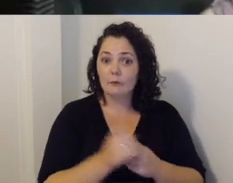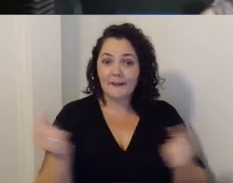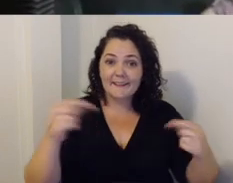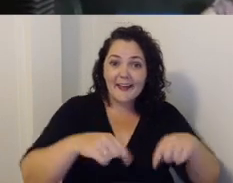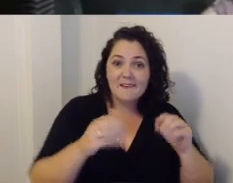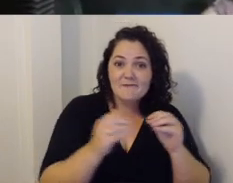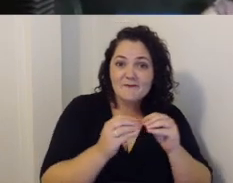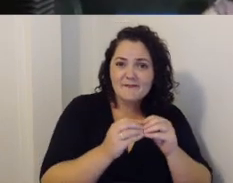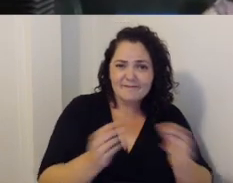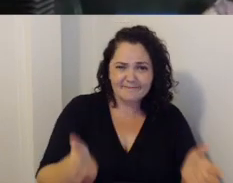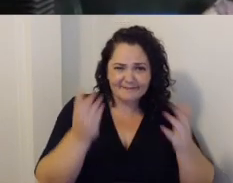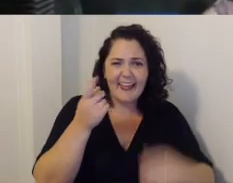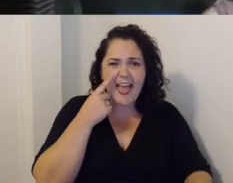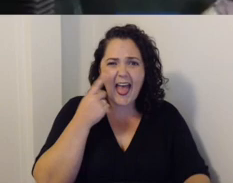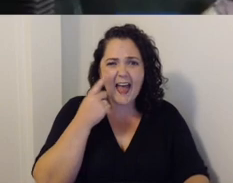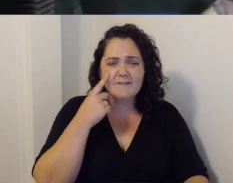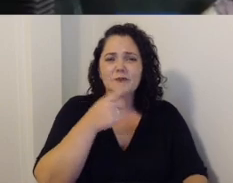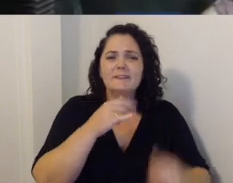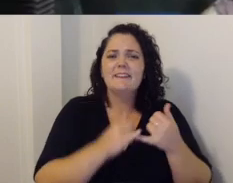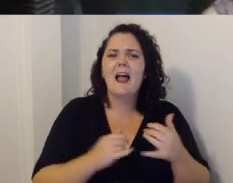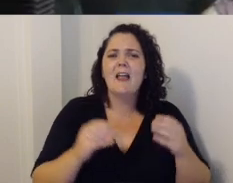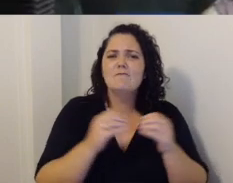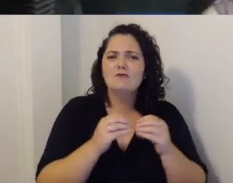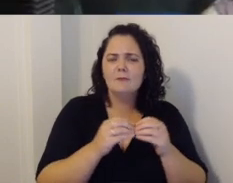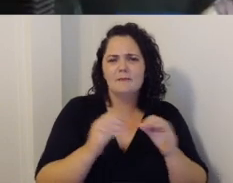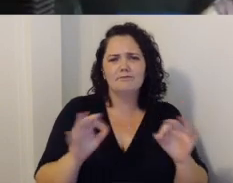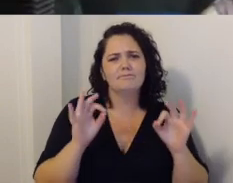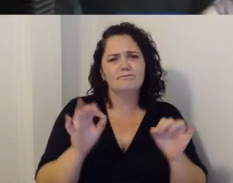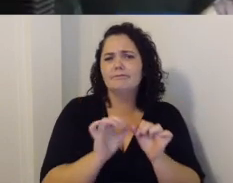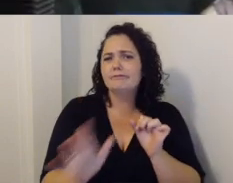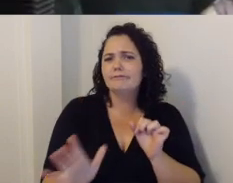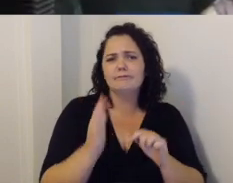if you're in Brisbane get down to south Brisbane and have a look at uh at the exhibition that's